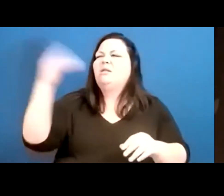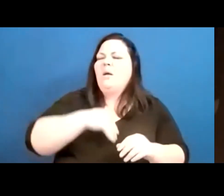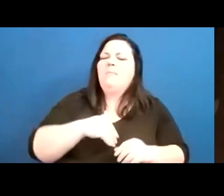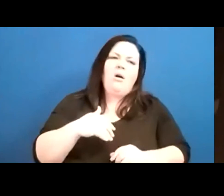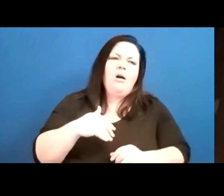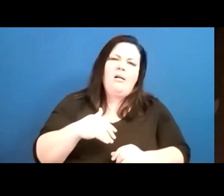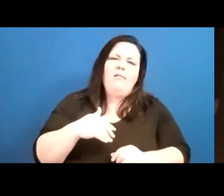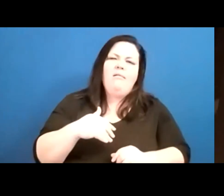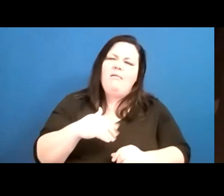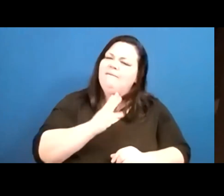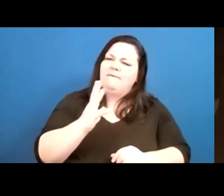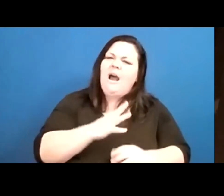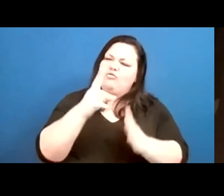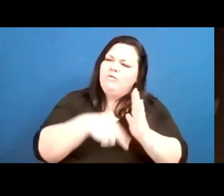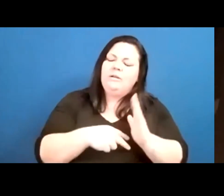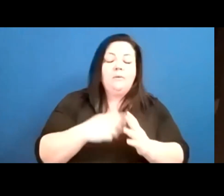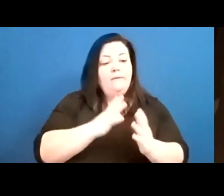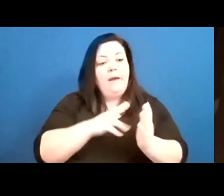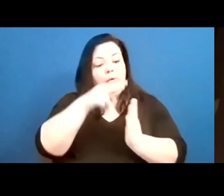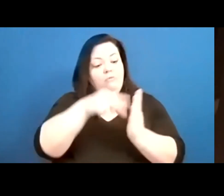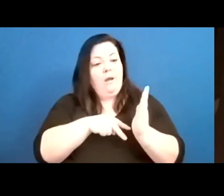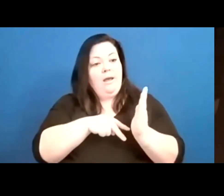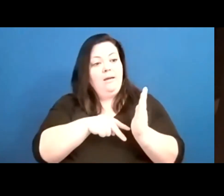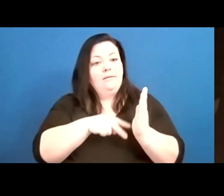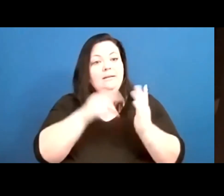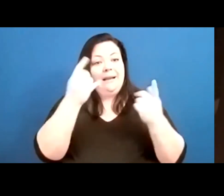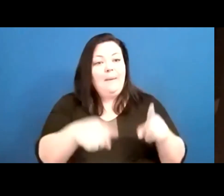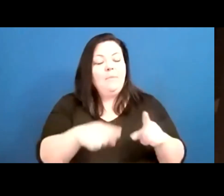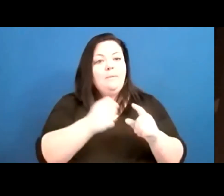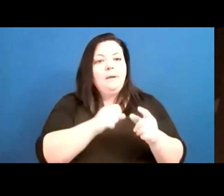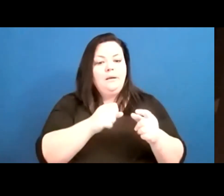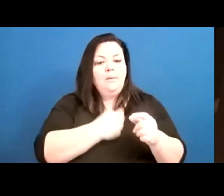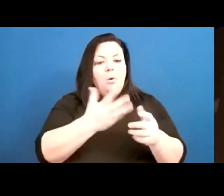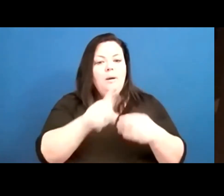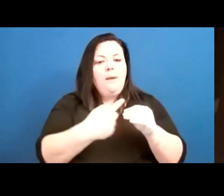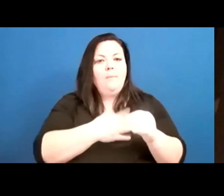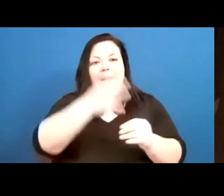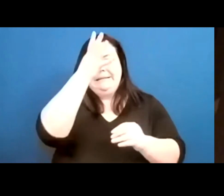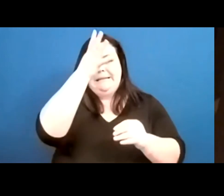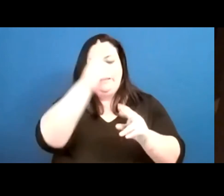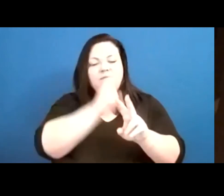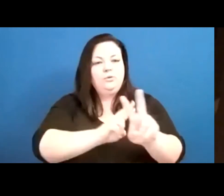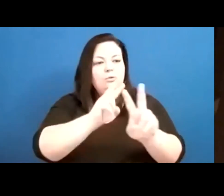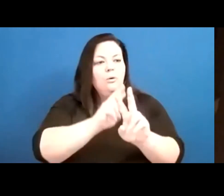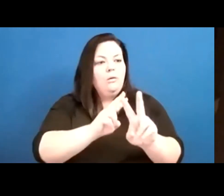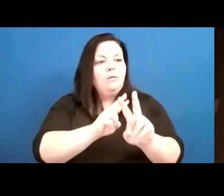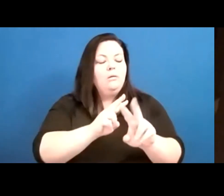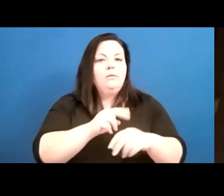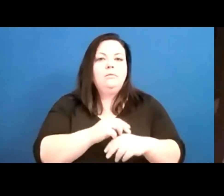let's do this, so I read the poem to him and it happened to be a poem about my father's funeral and he, you know, looked at me through the